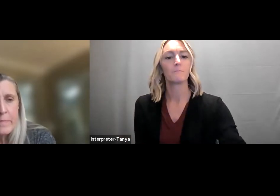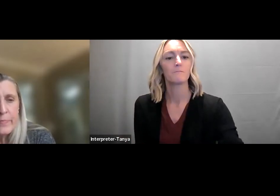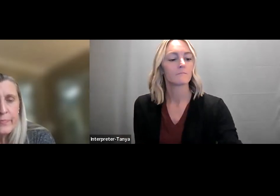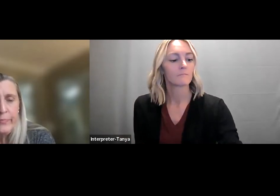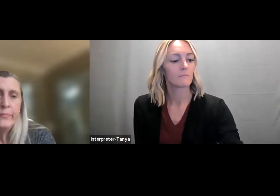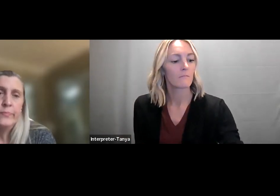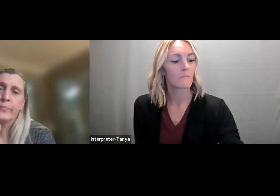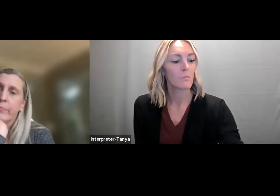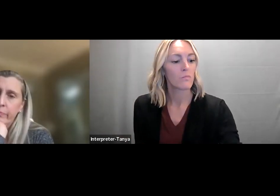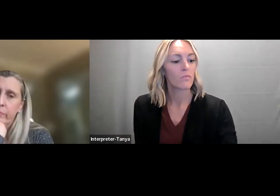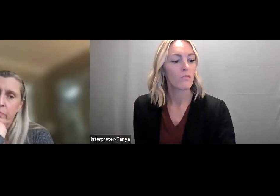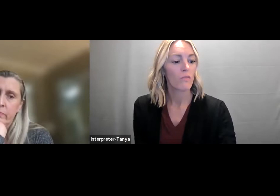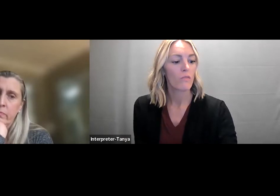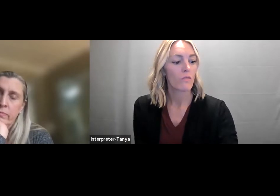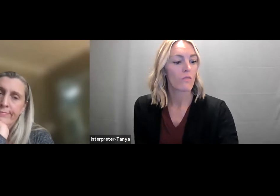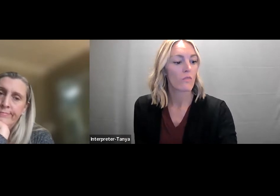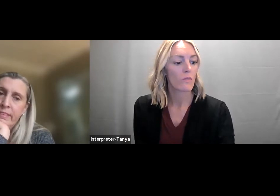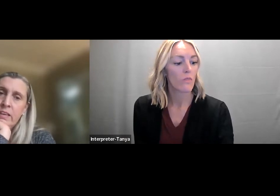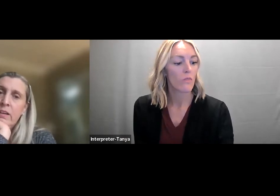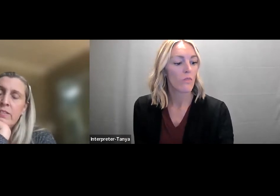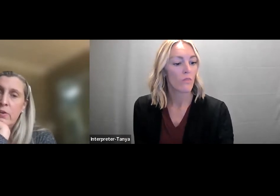This will be my last slide.